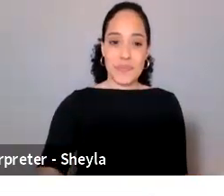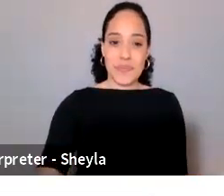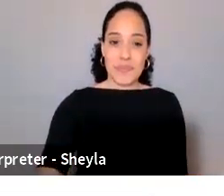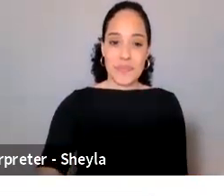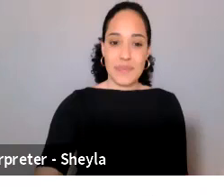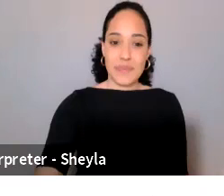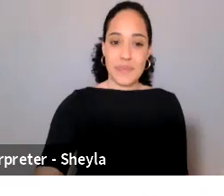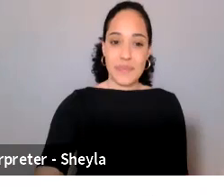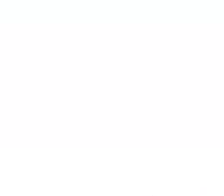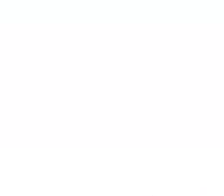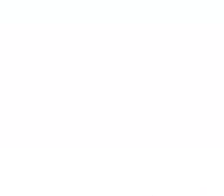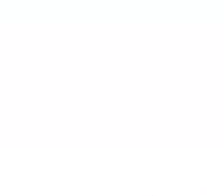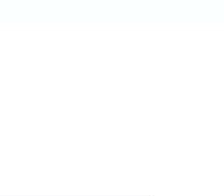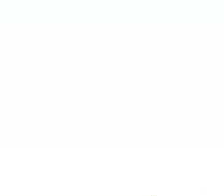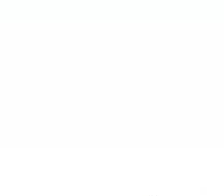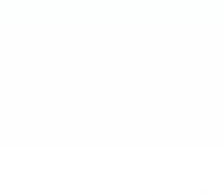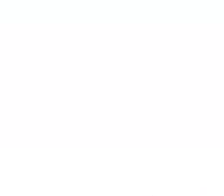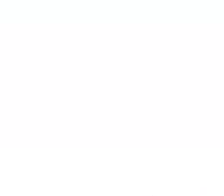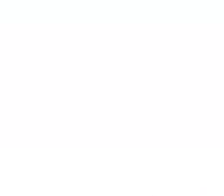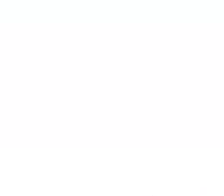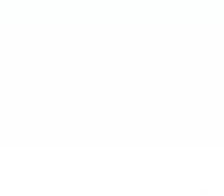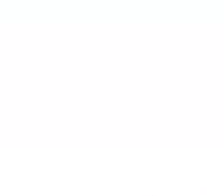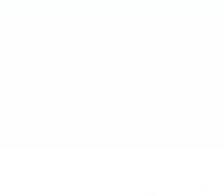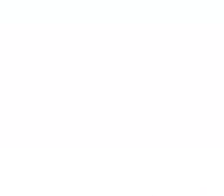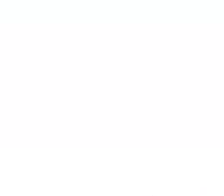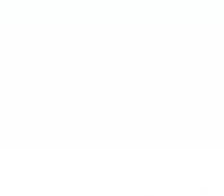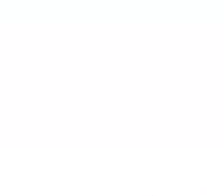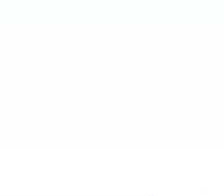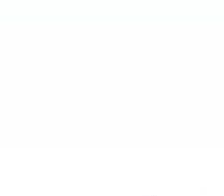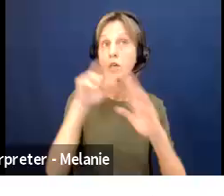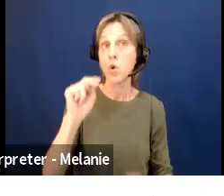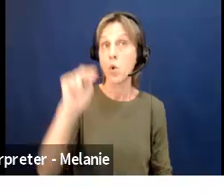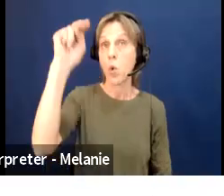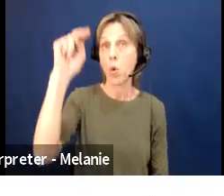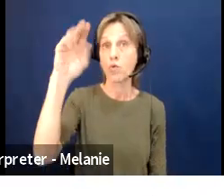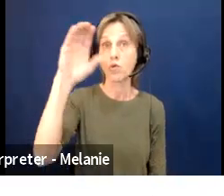in response to the wildfires that occurred uh in northern Colorado last year the